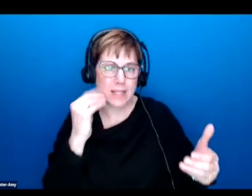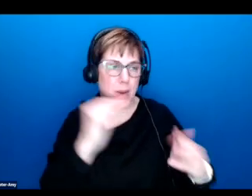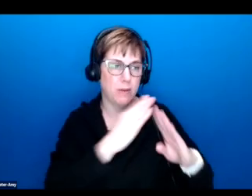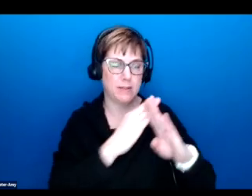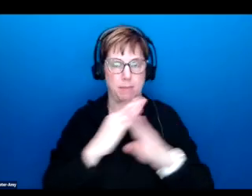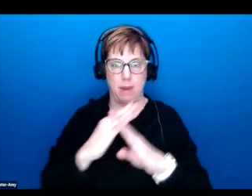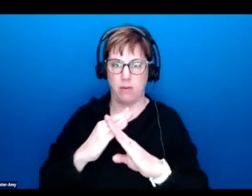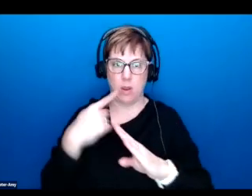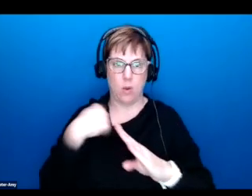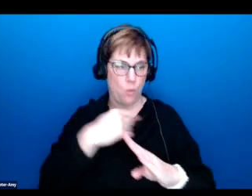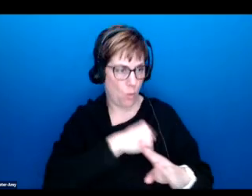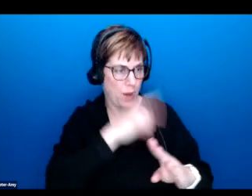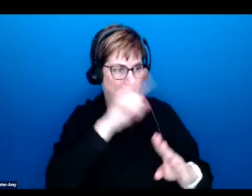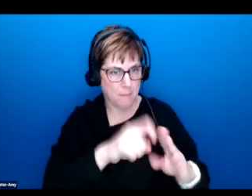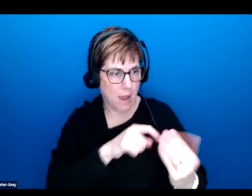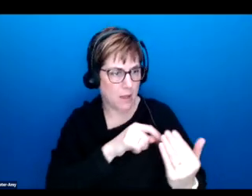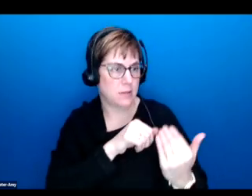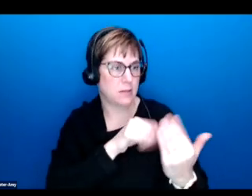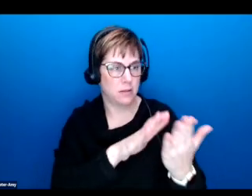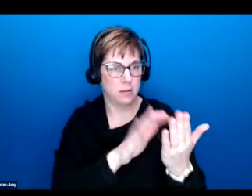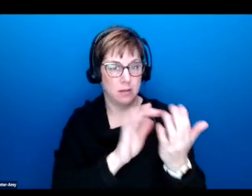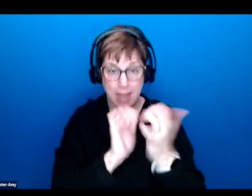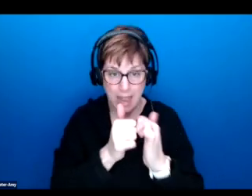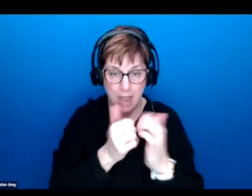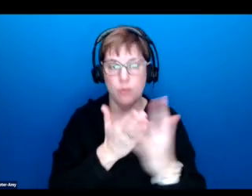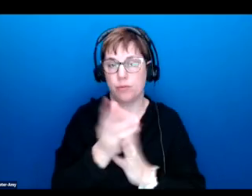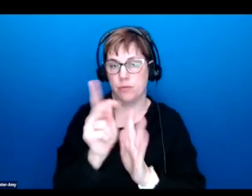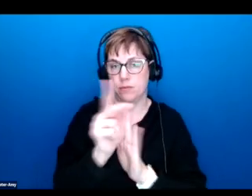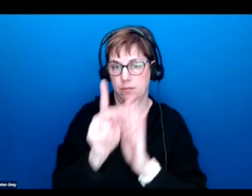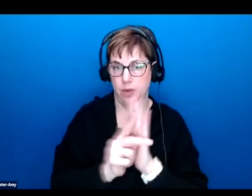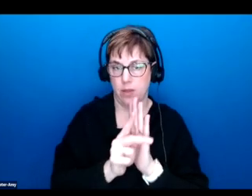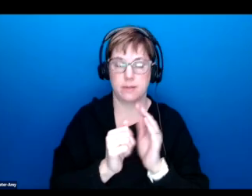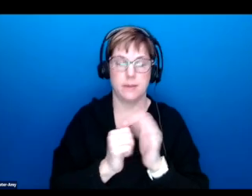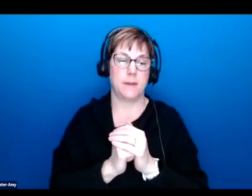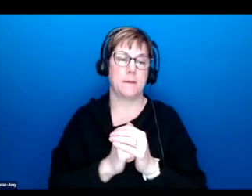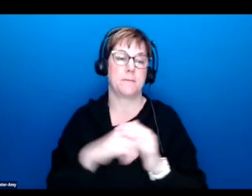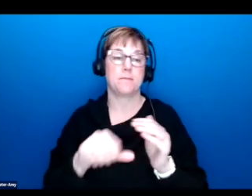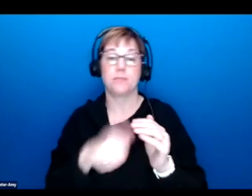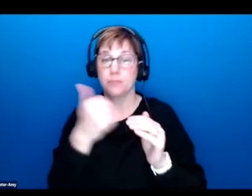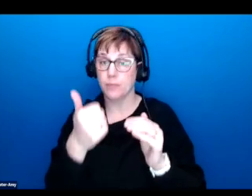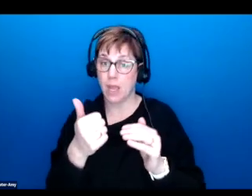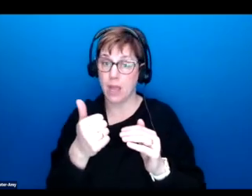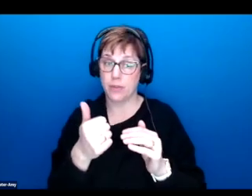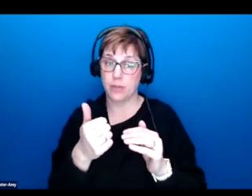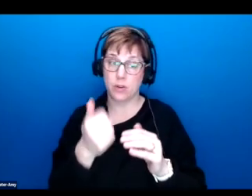need to address through policy. Another key idea here is Medicaid defense.